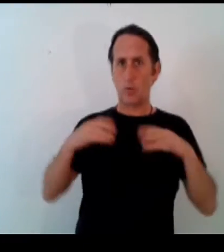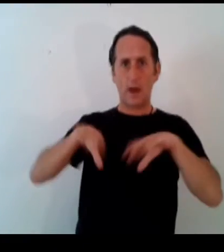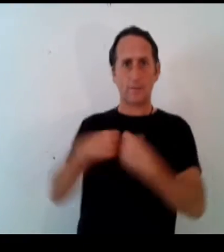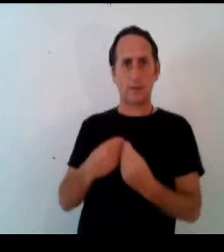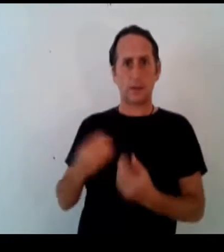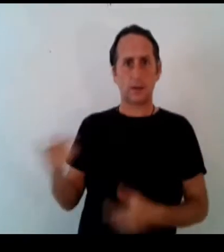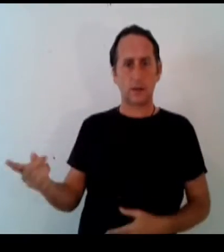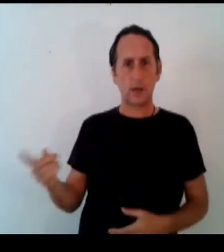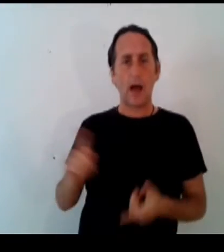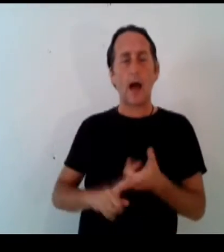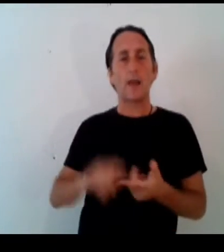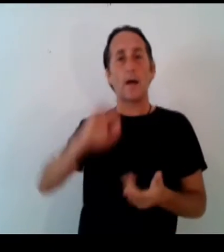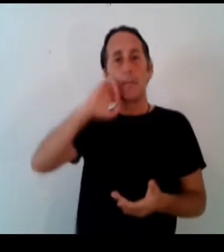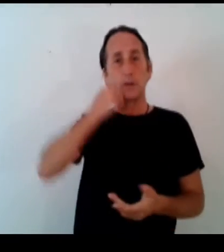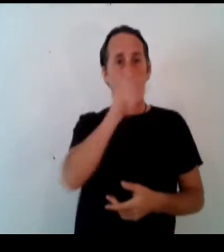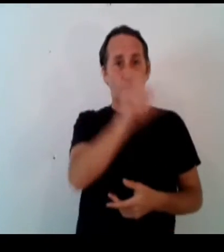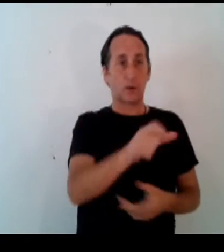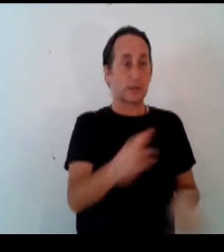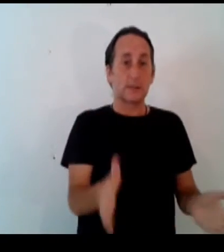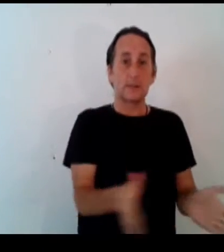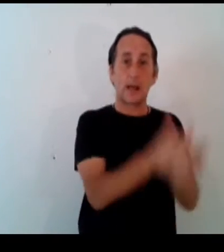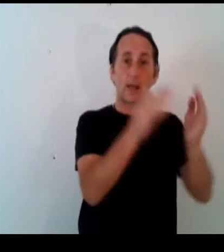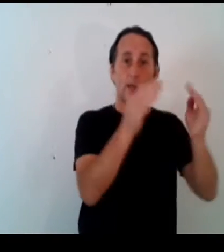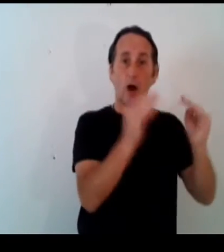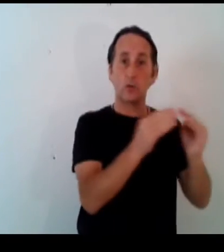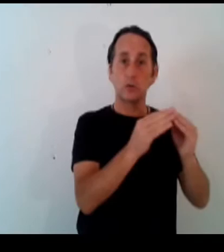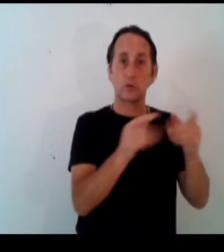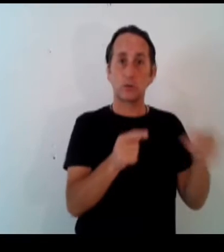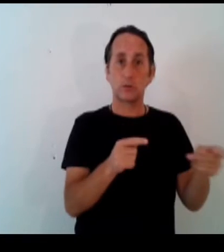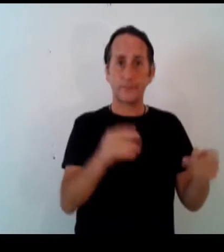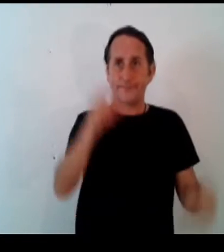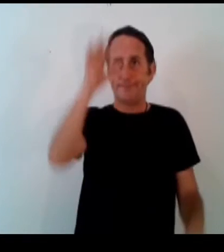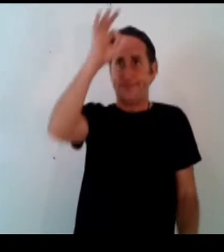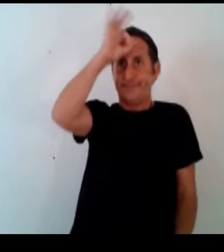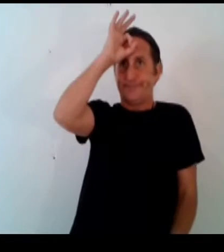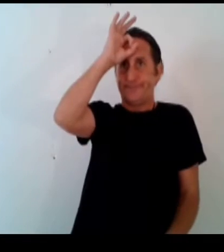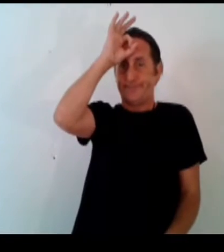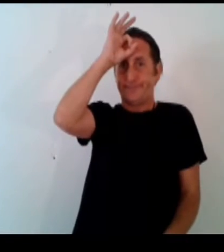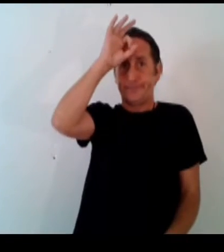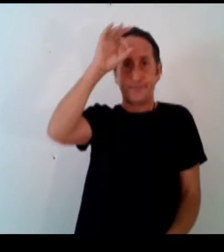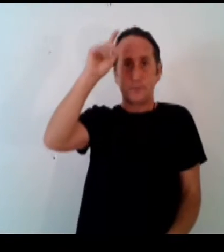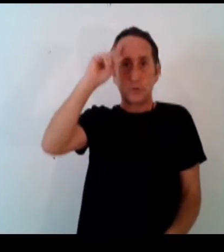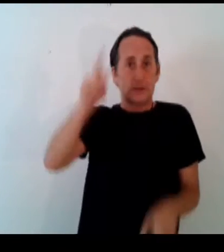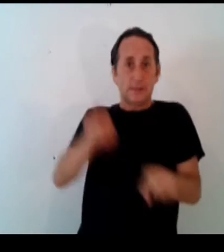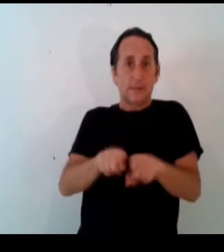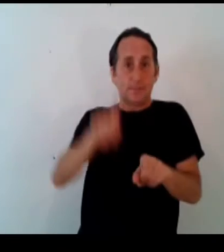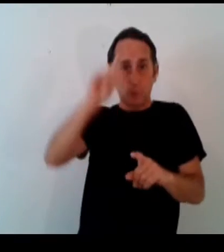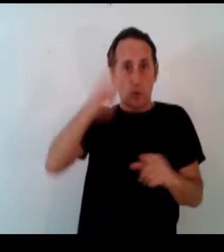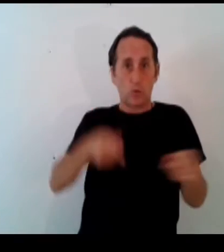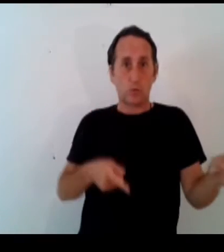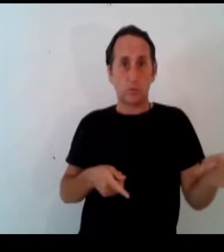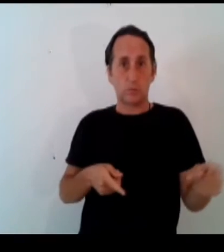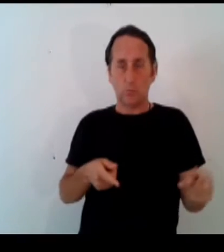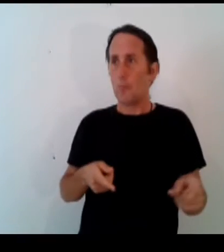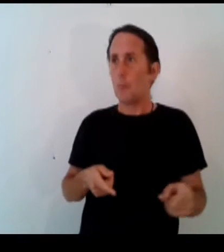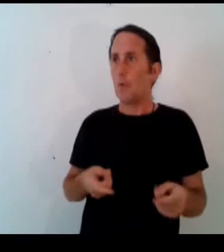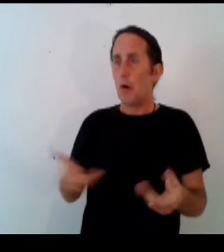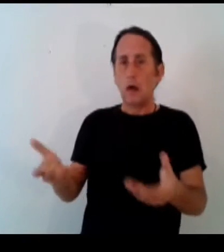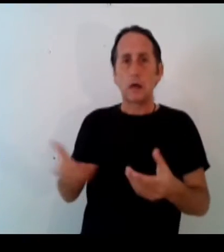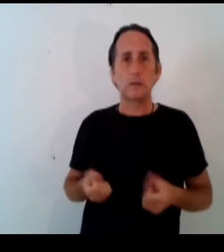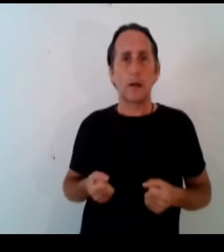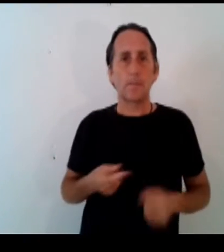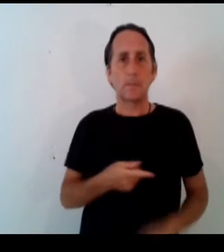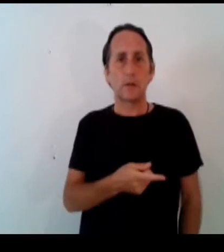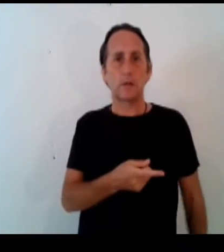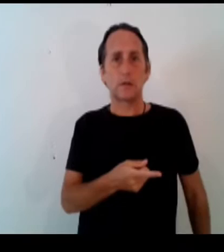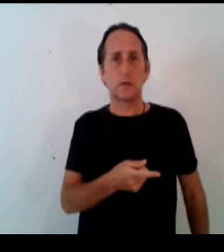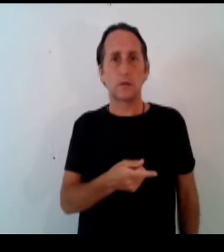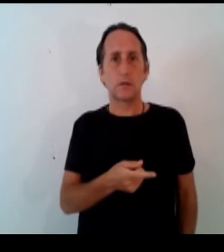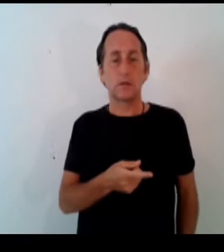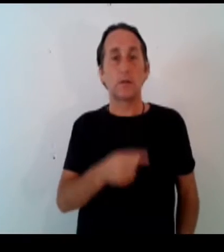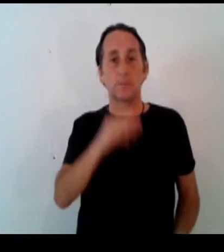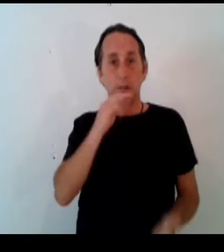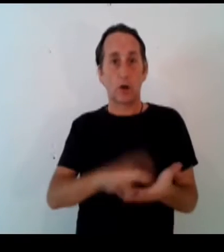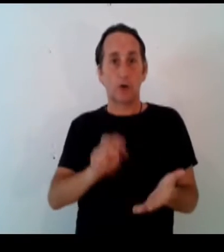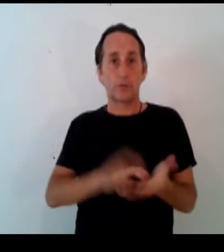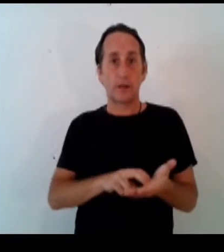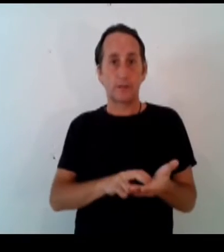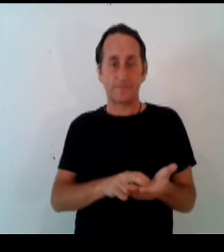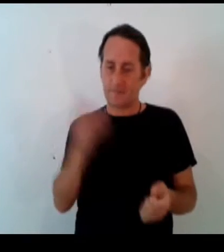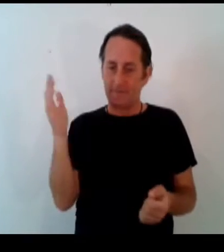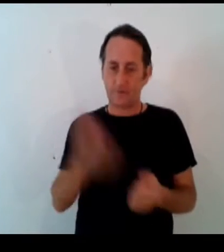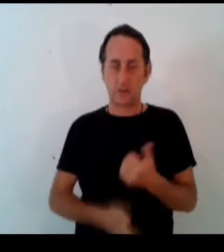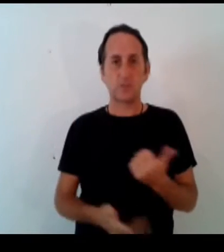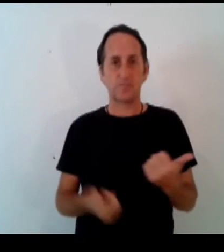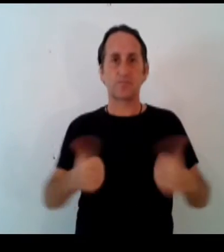And because the seller of the house is none the wiser they accept that and so the contract is complete,